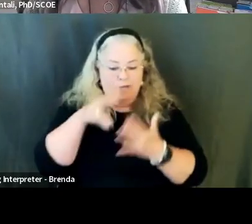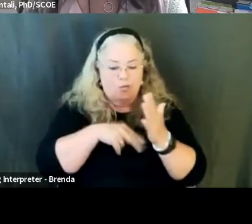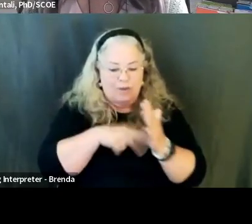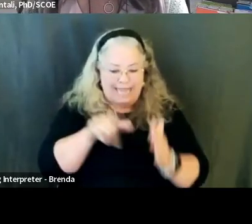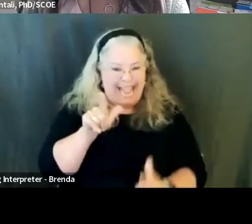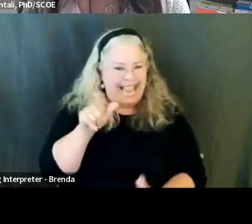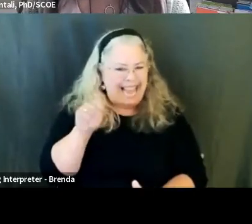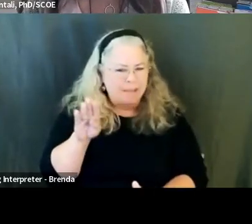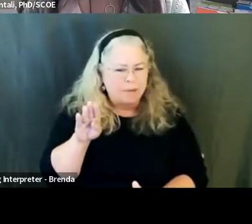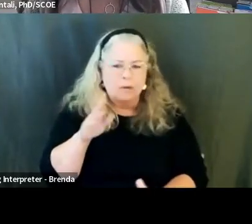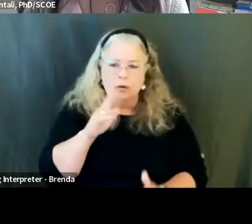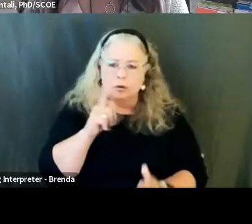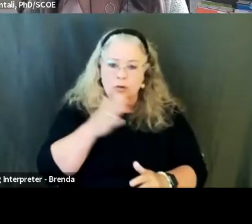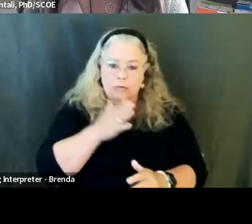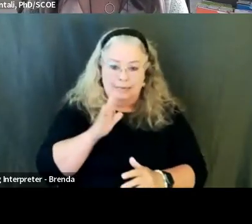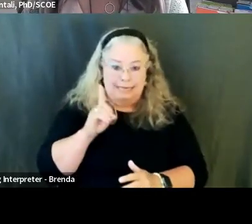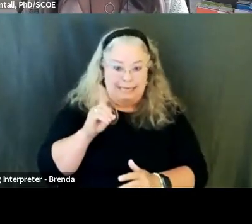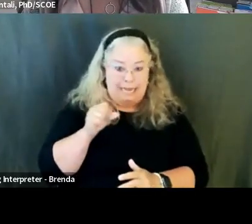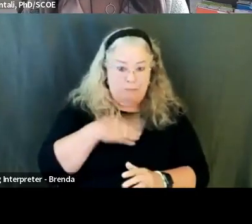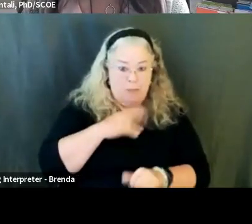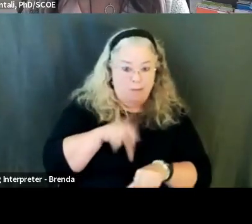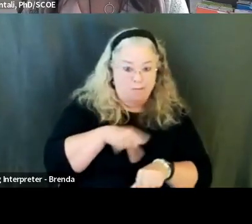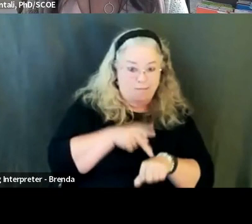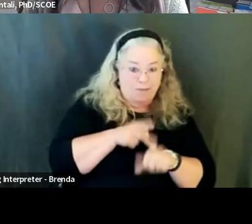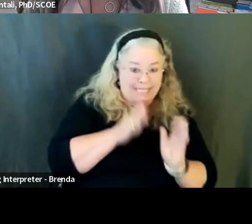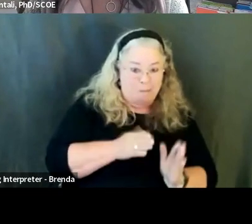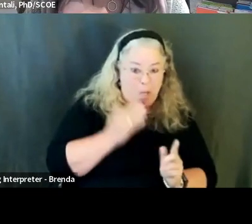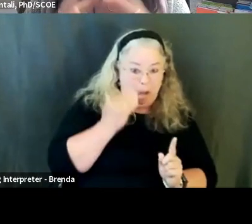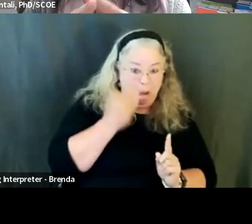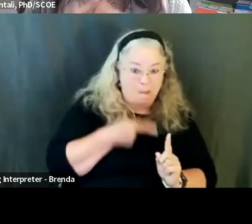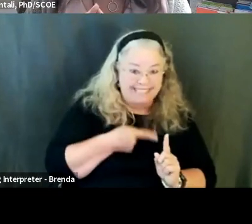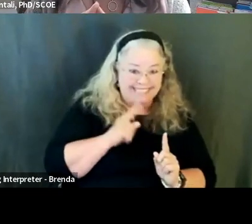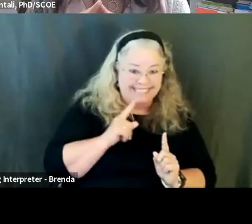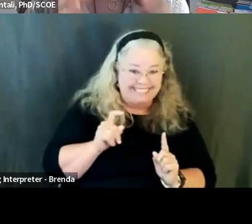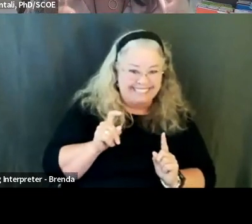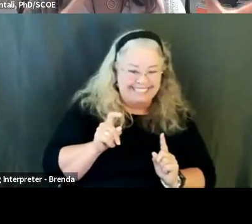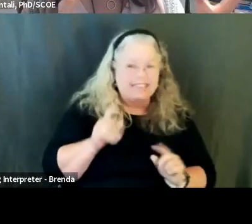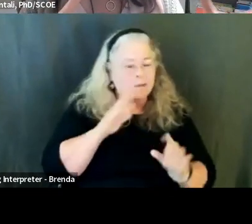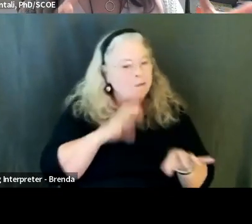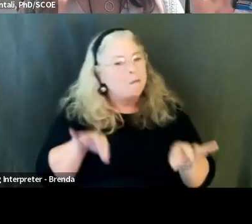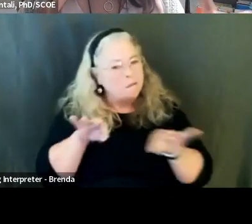is does my principal know? Does my principal know? And I think it's so important that we have so many